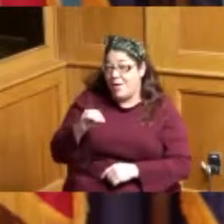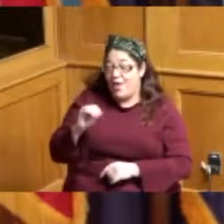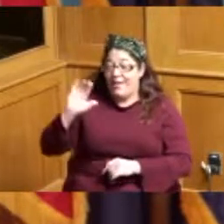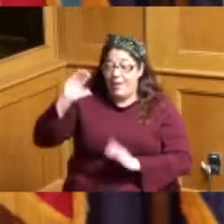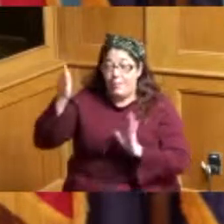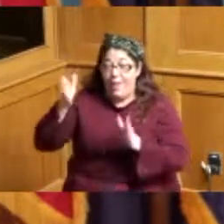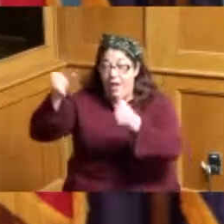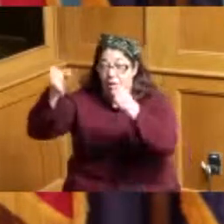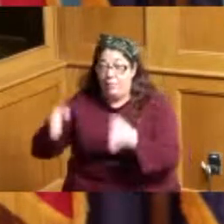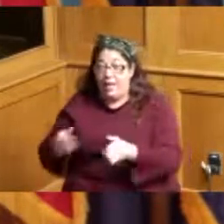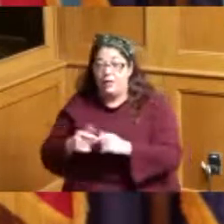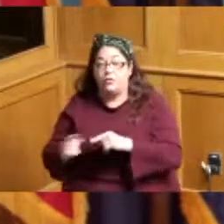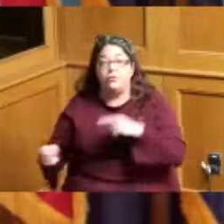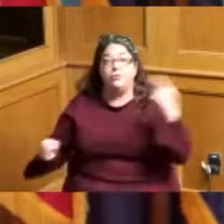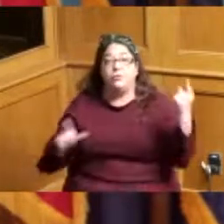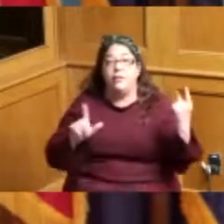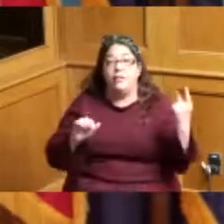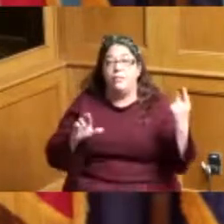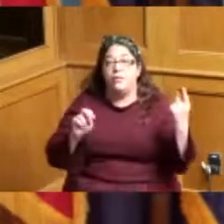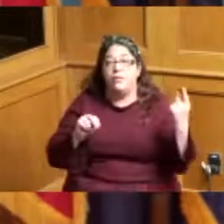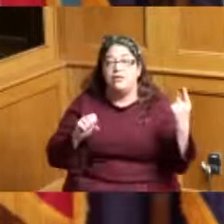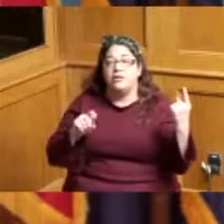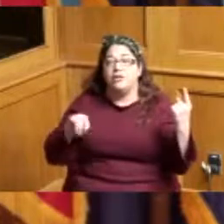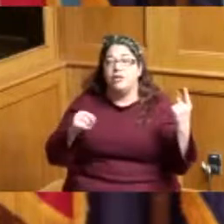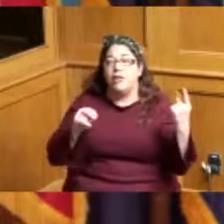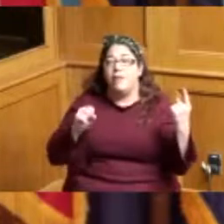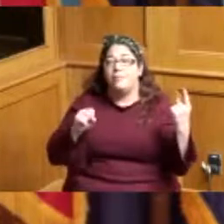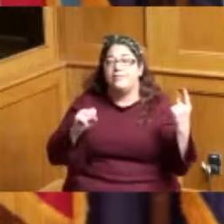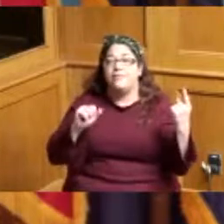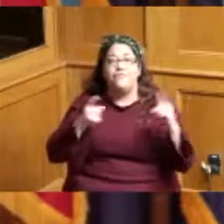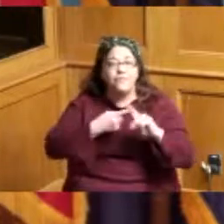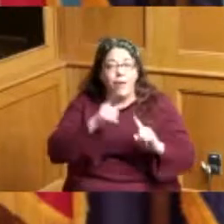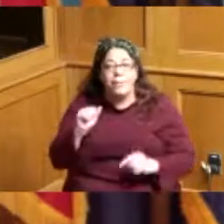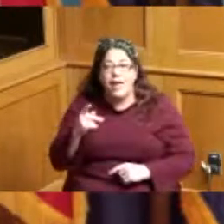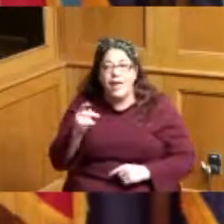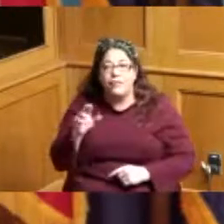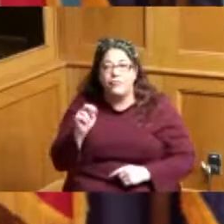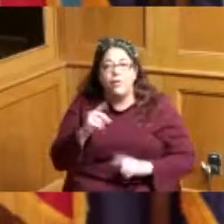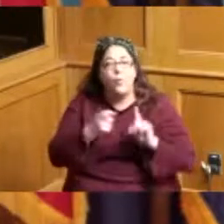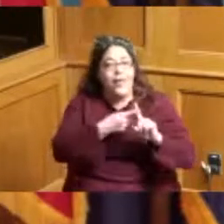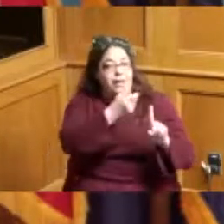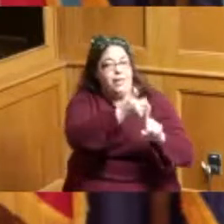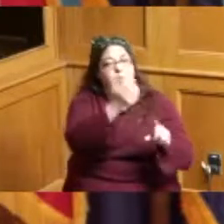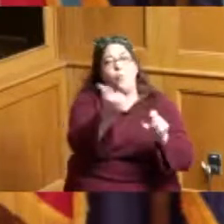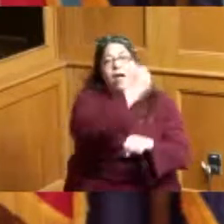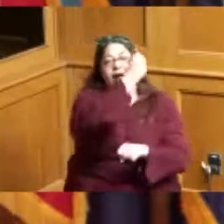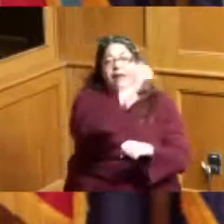to Lebron James from Akron Ohio when Lebron James won the championship in Cleveland and